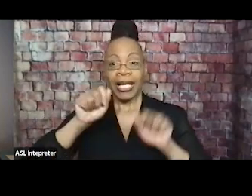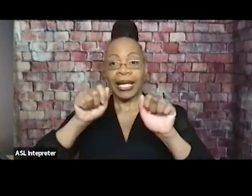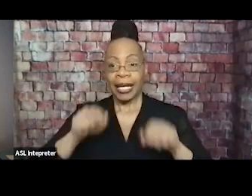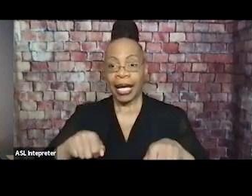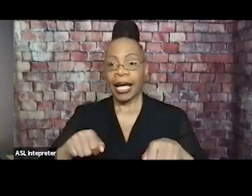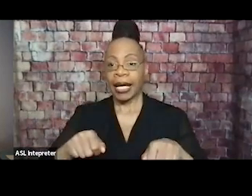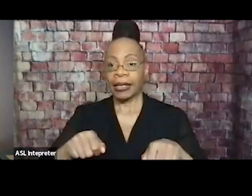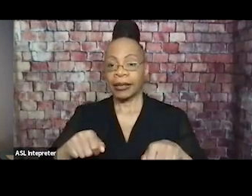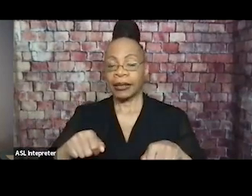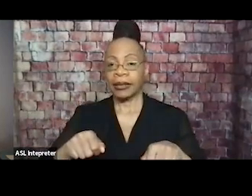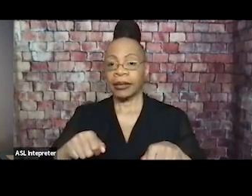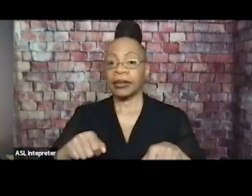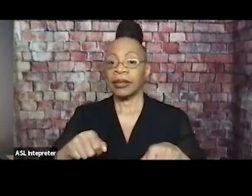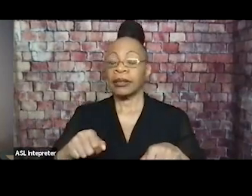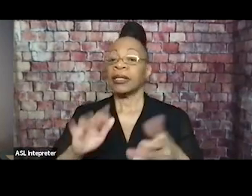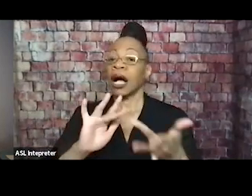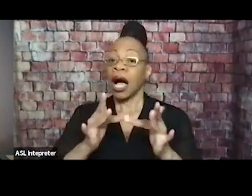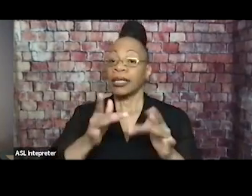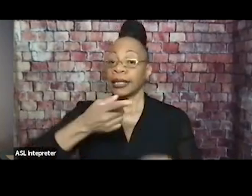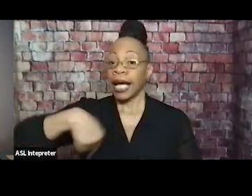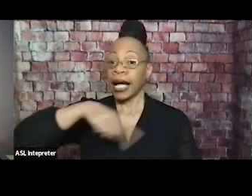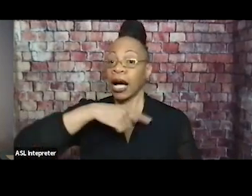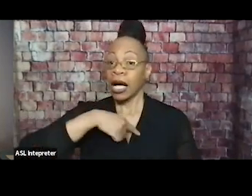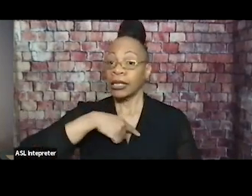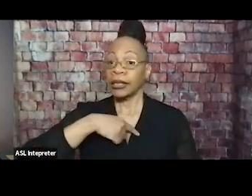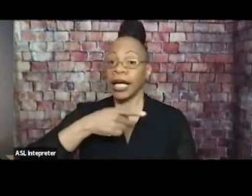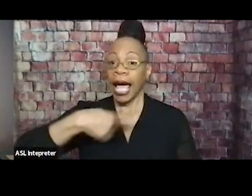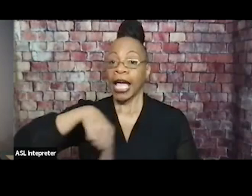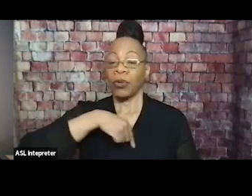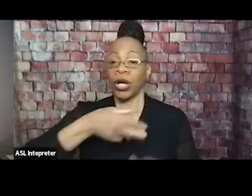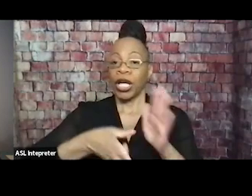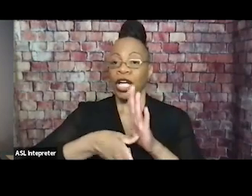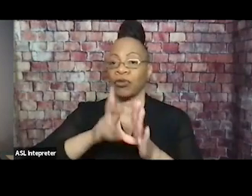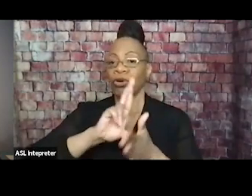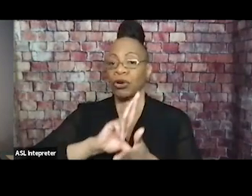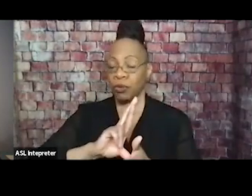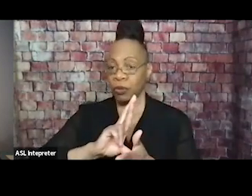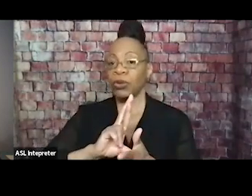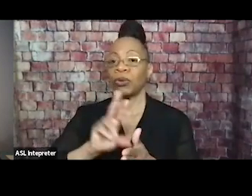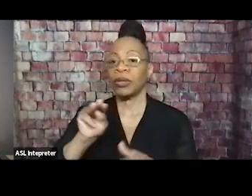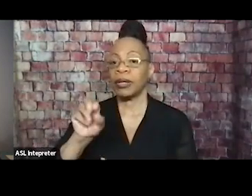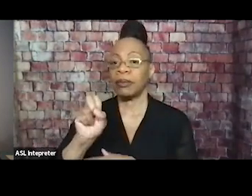feel free to reach out to us and we can review redacted medical summary reports prior to submission.